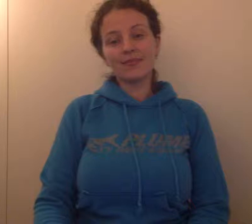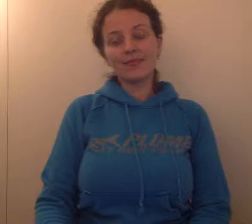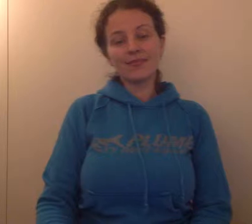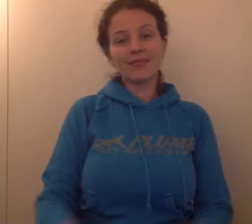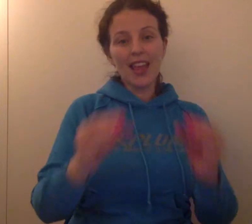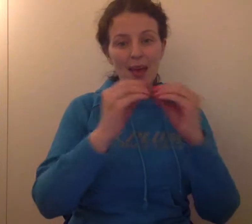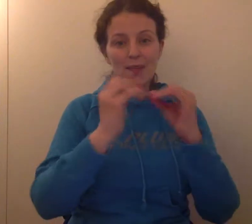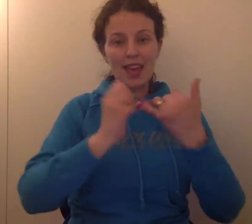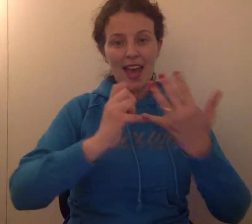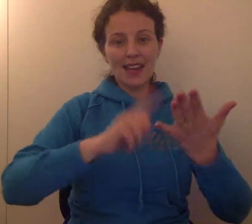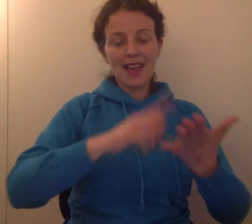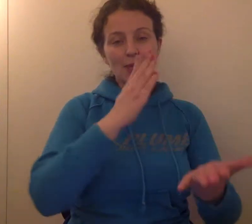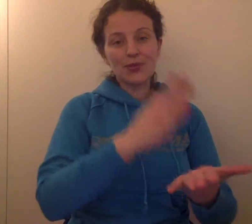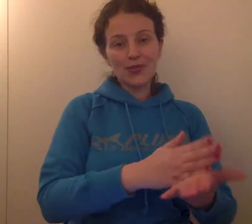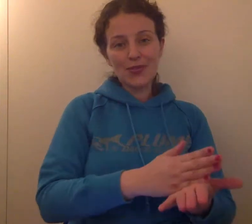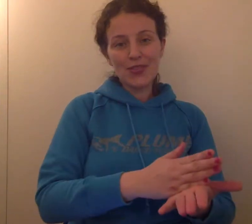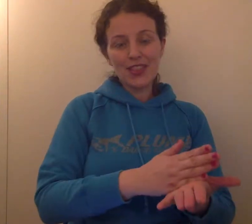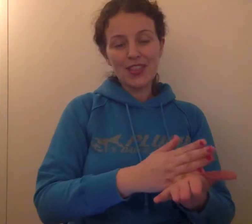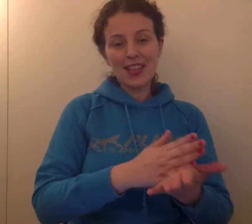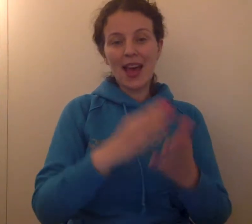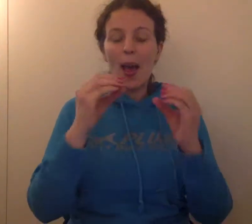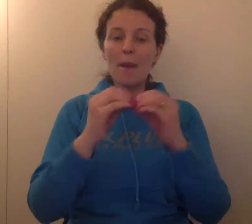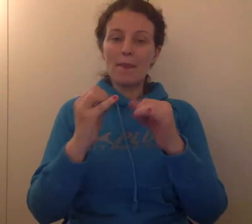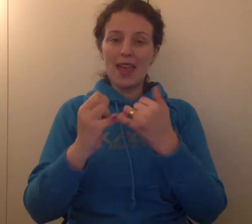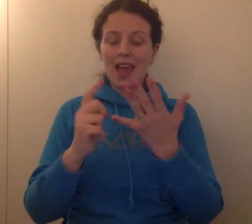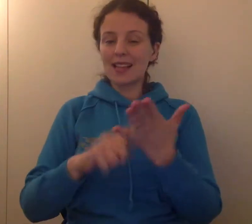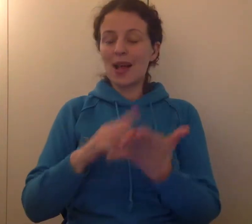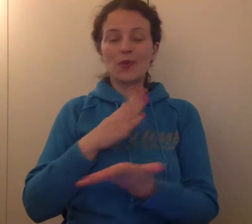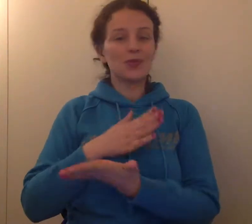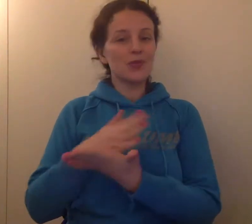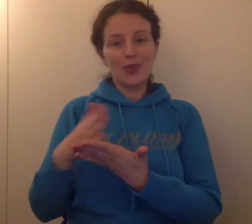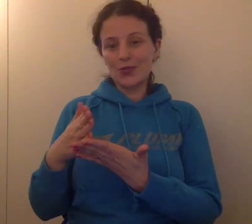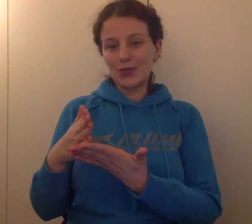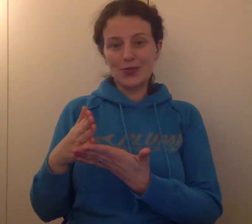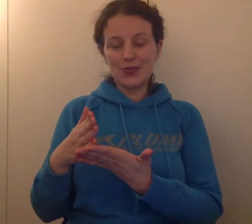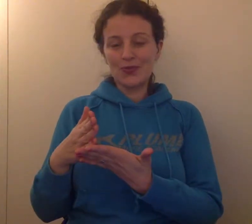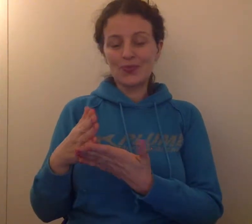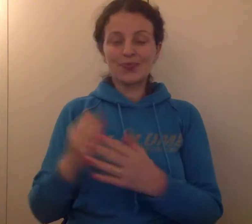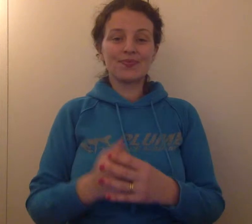BSL truths and BSL not true.